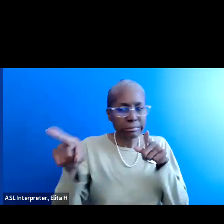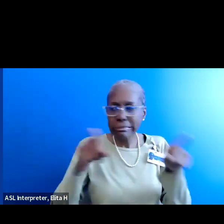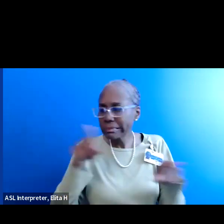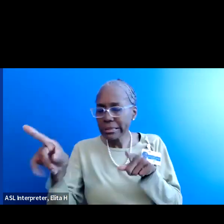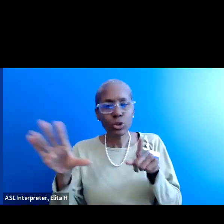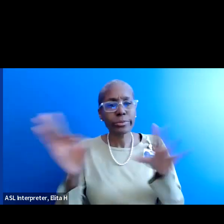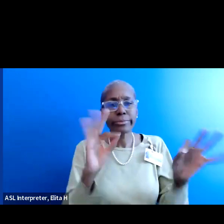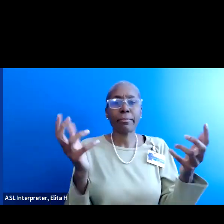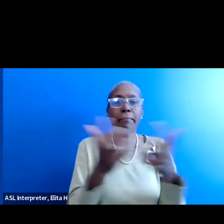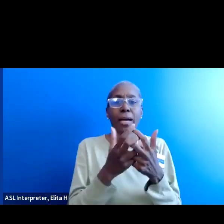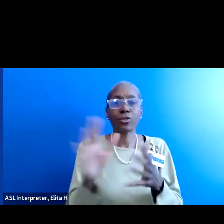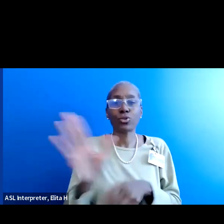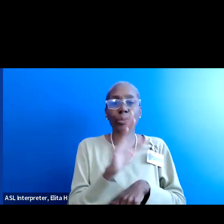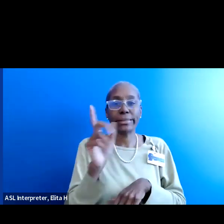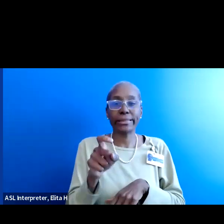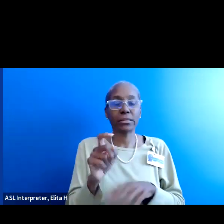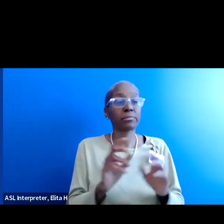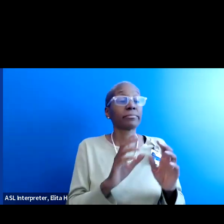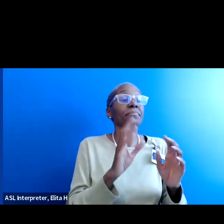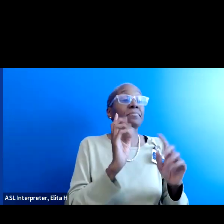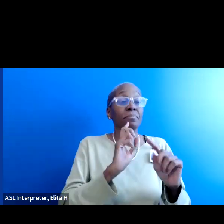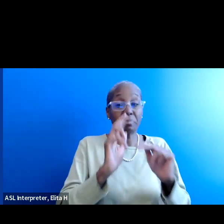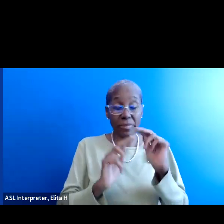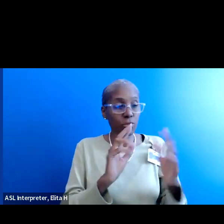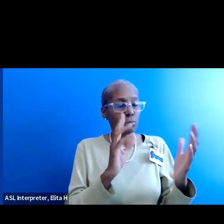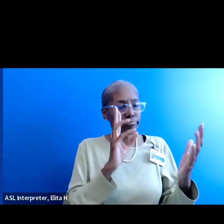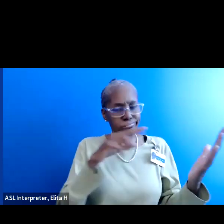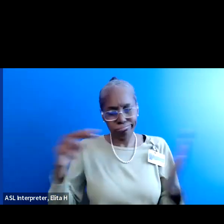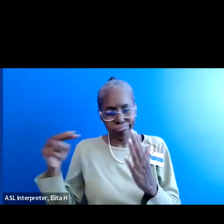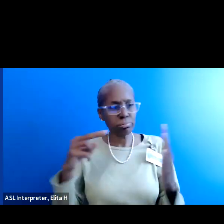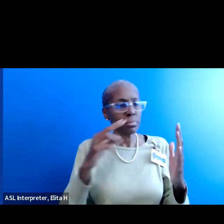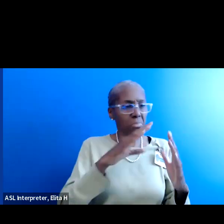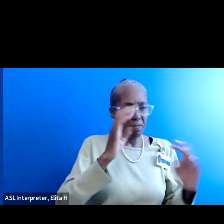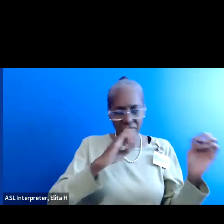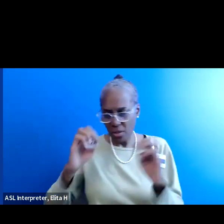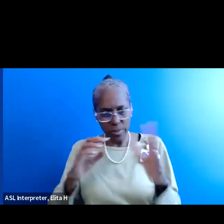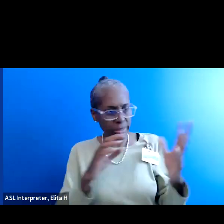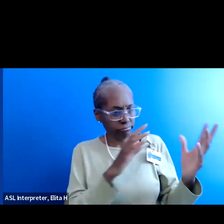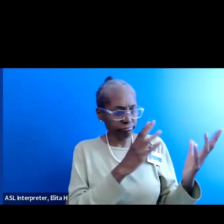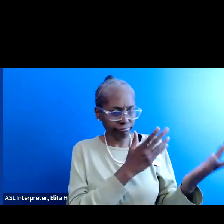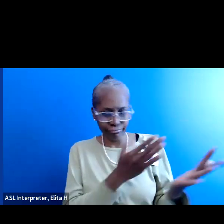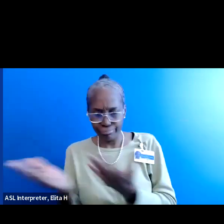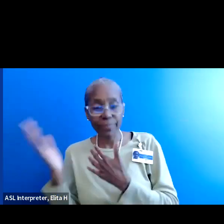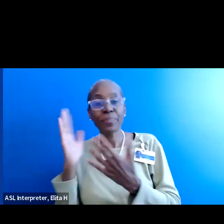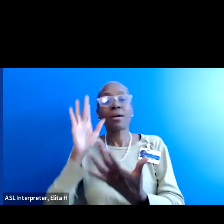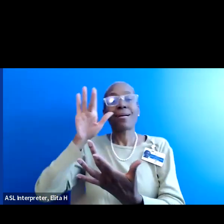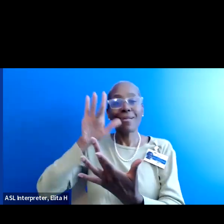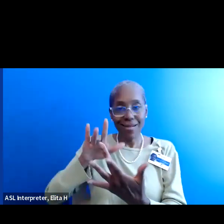So as you begin to evaluate facilities as part of your homework, definitely reach out to the Ombudsman Program.